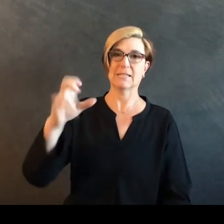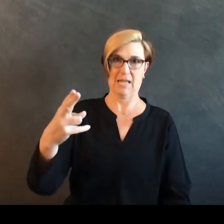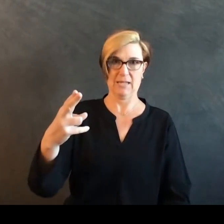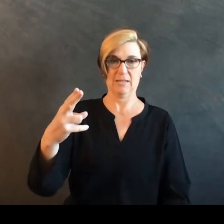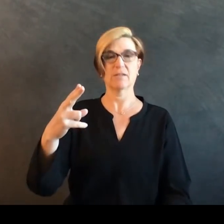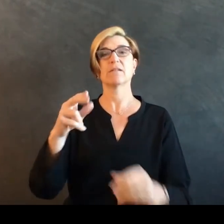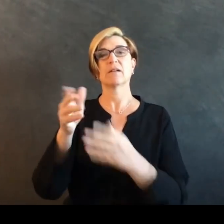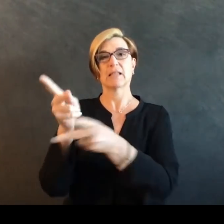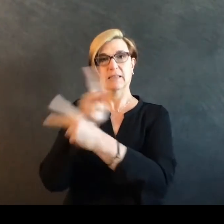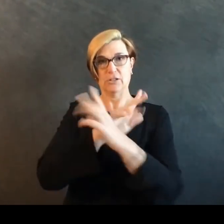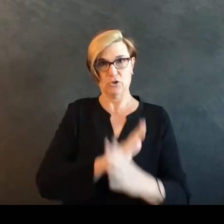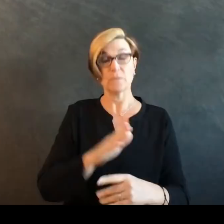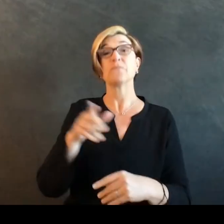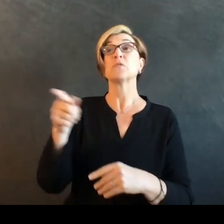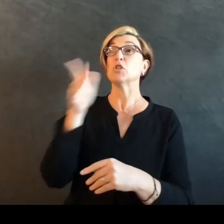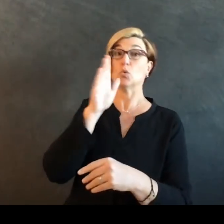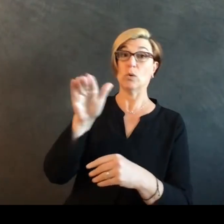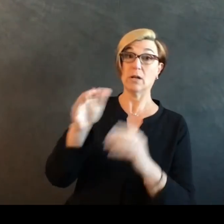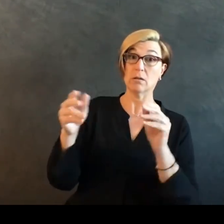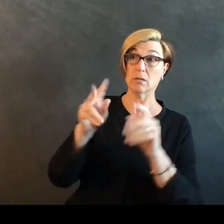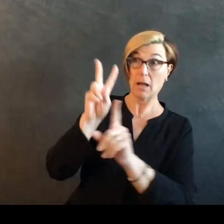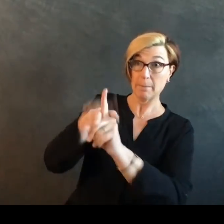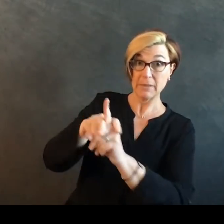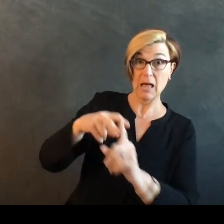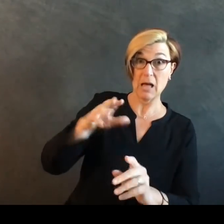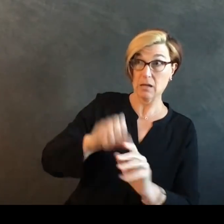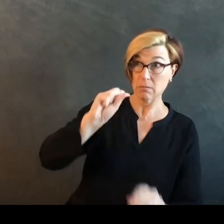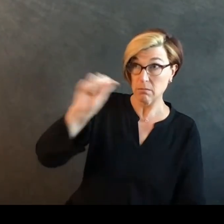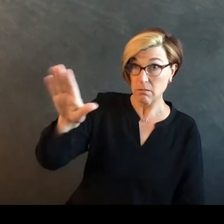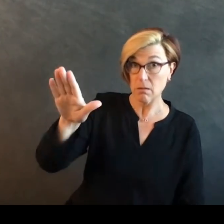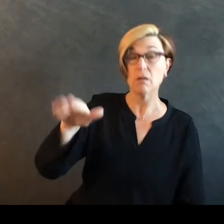to pay your workers please bring your workers back to work if you let them go